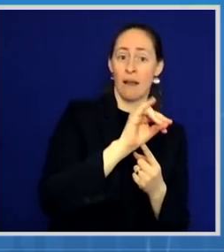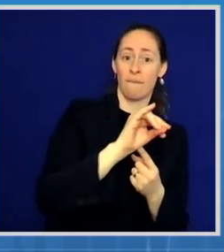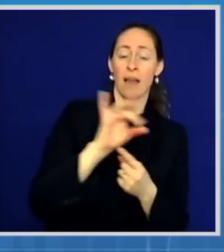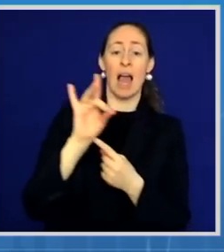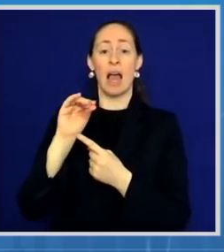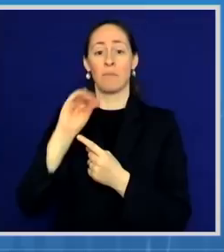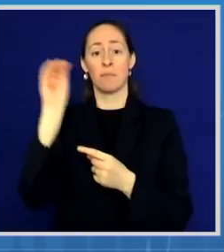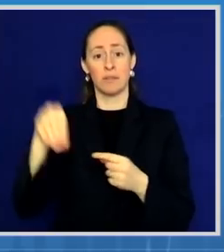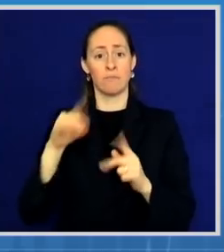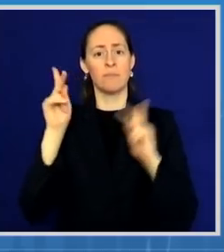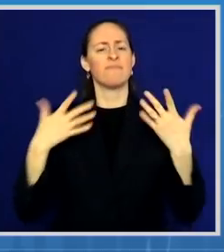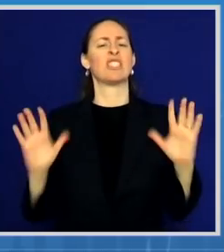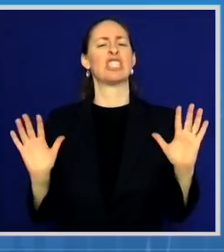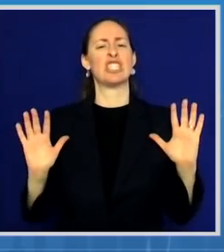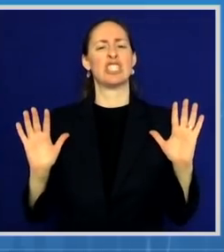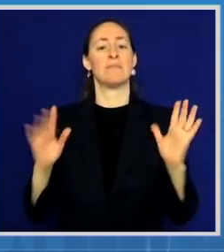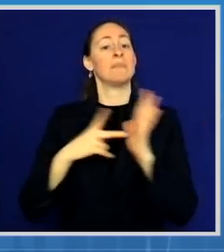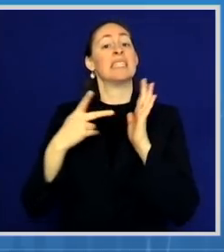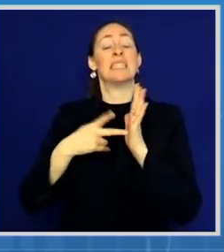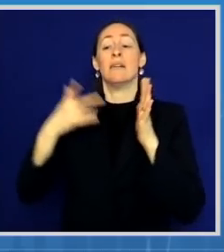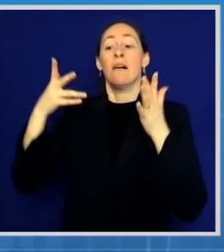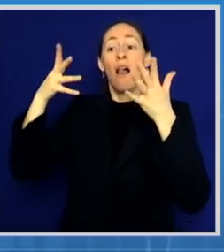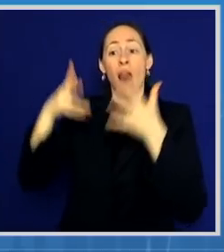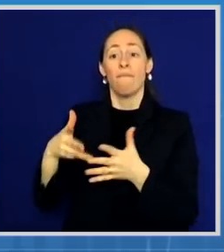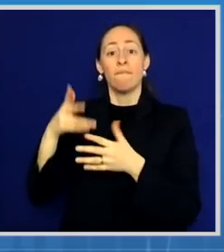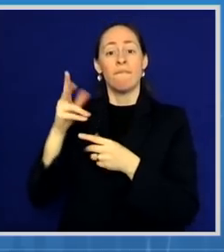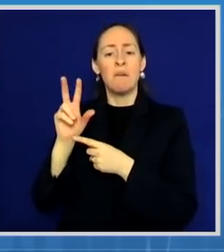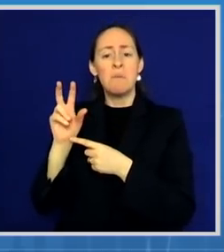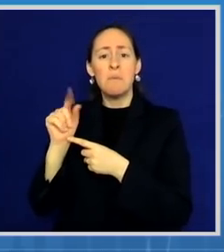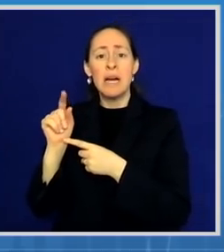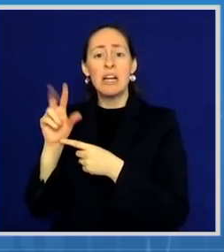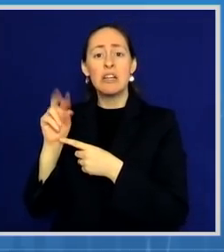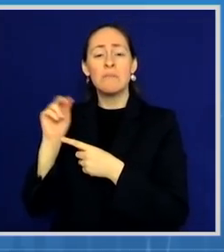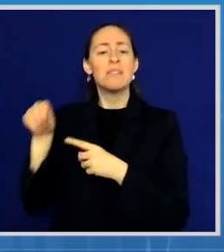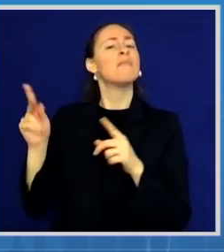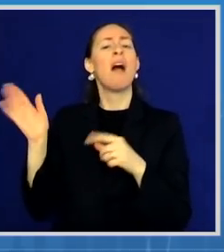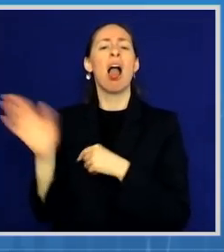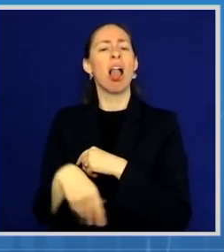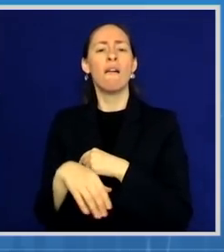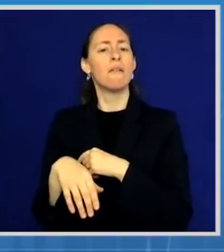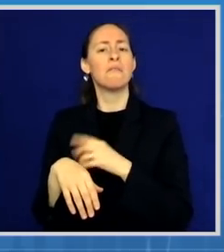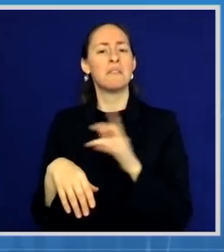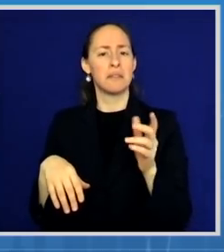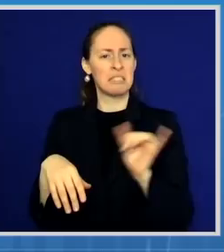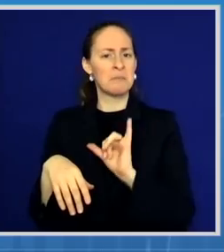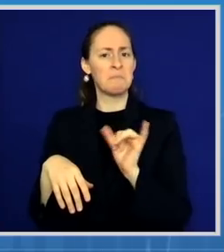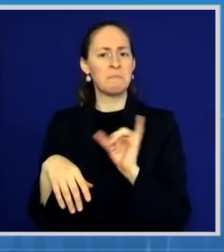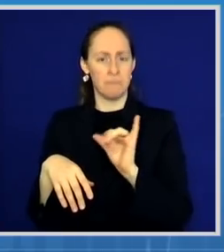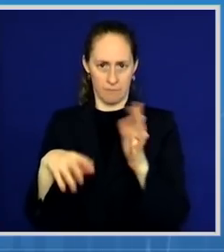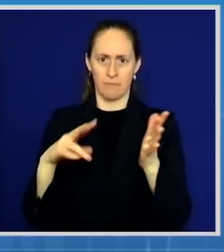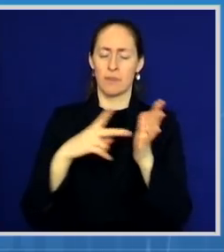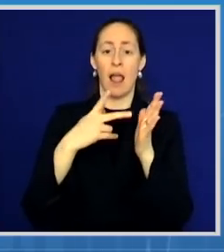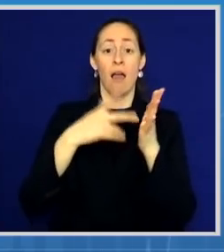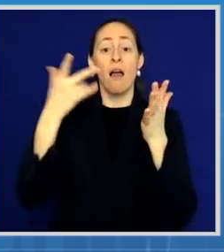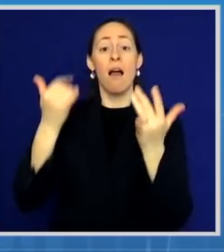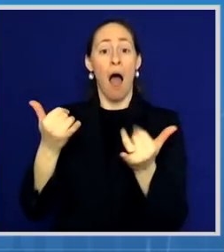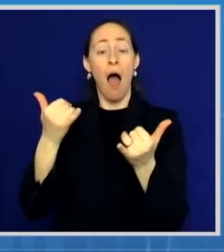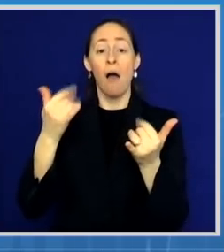though you'd like to see 100 percent adherence, 8 percent is within the realm of what you see with other multidose vaccines.